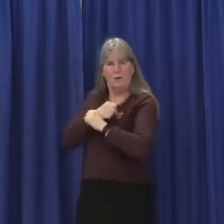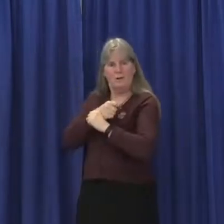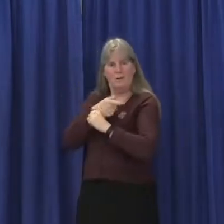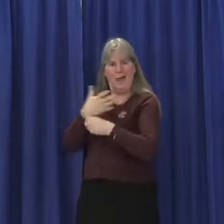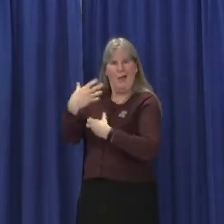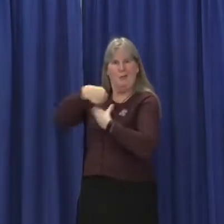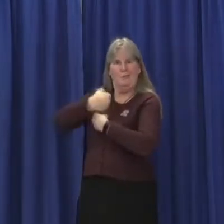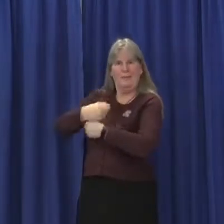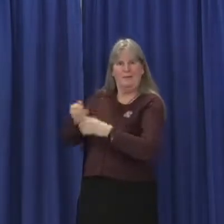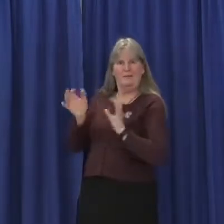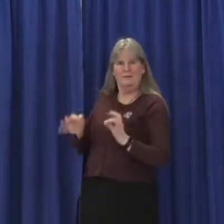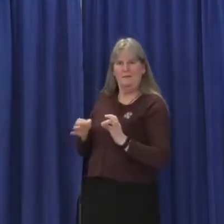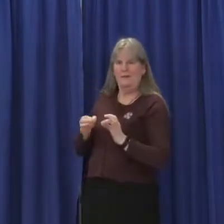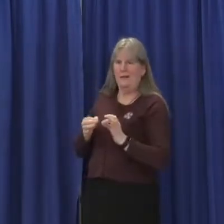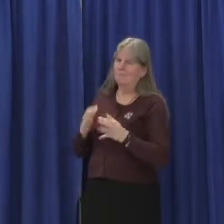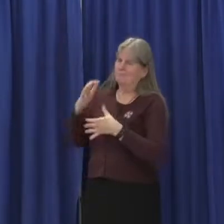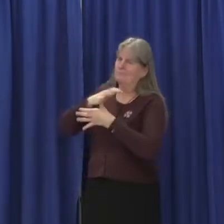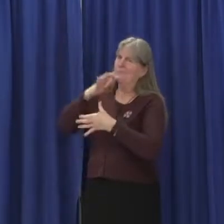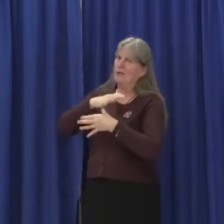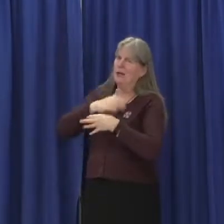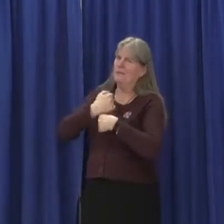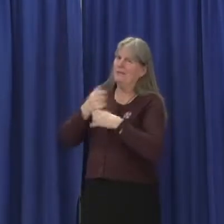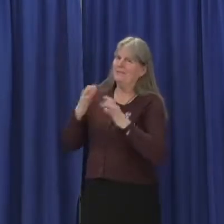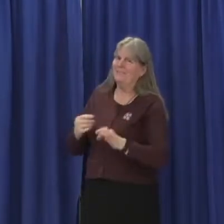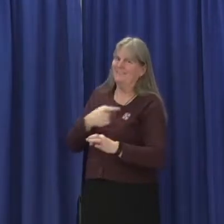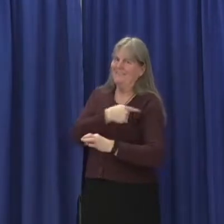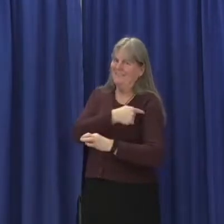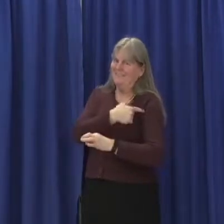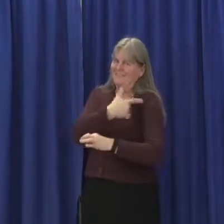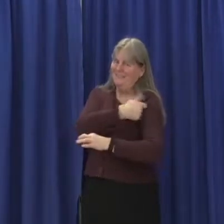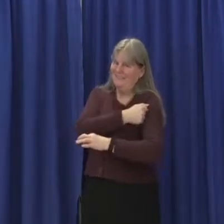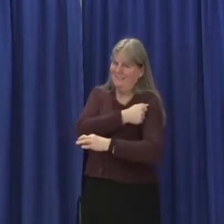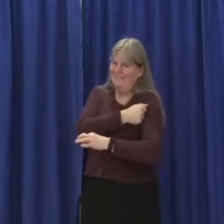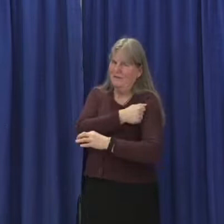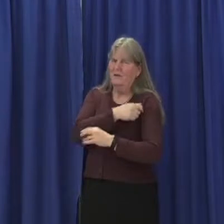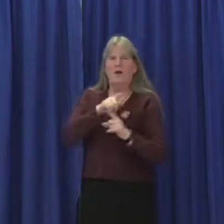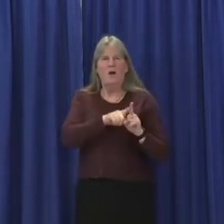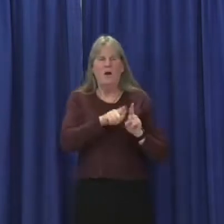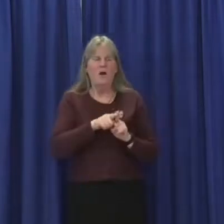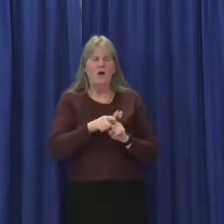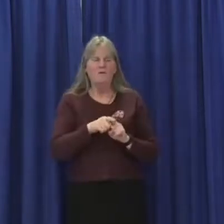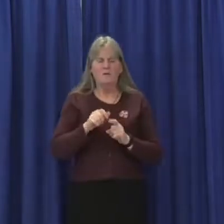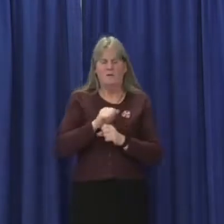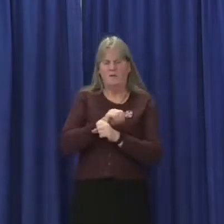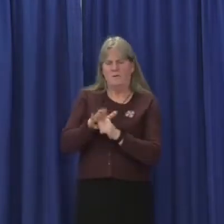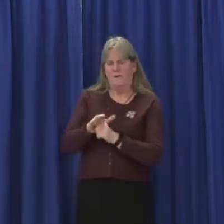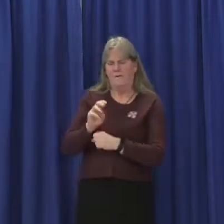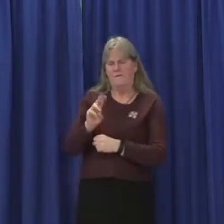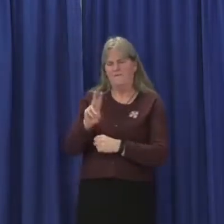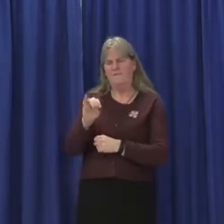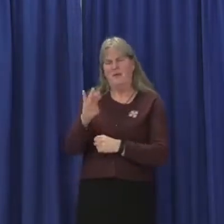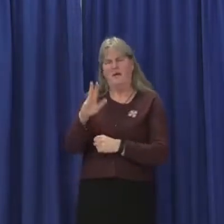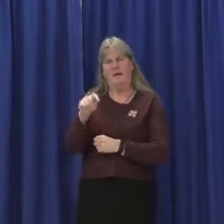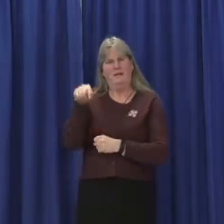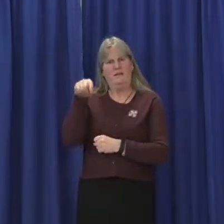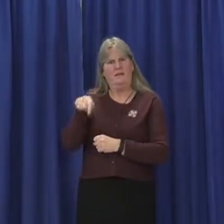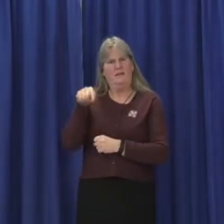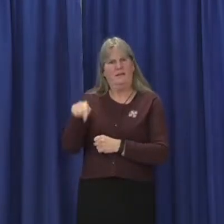That is one of the most important factors. Another is the nature of the variant that we are working with. So, how severe is it,